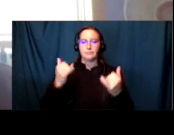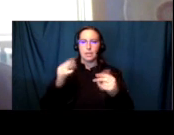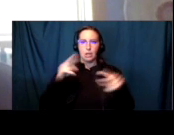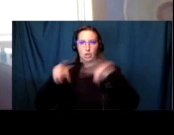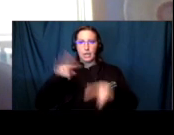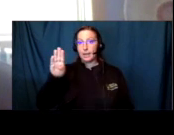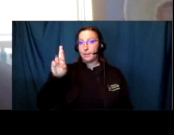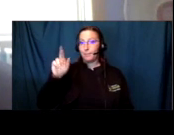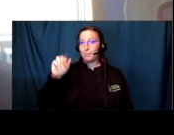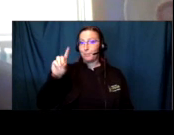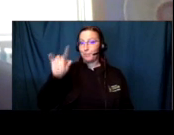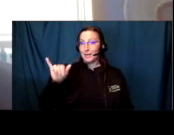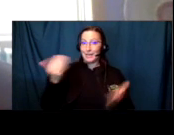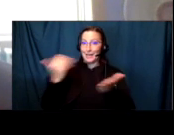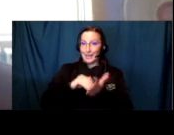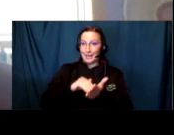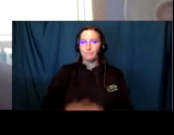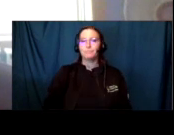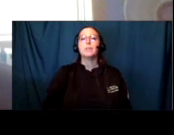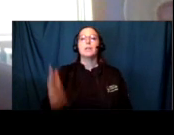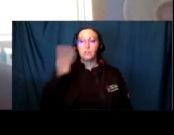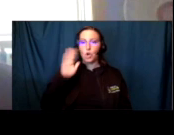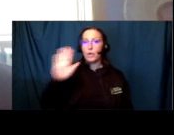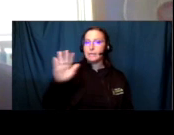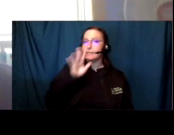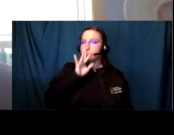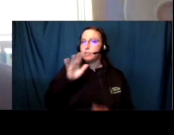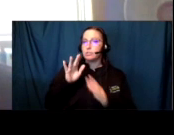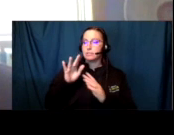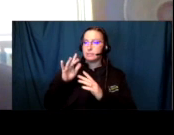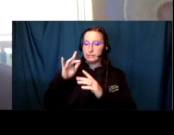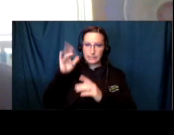We know which speech sounds he has in isolation. We've talked about those he has